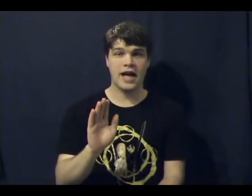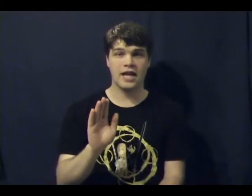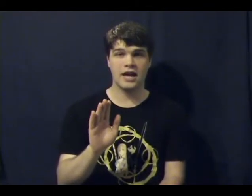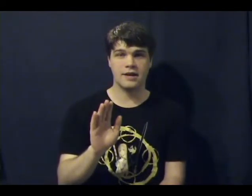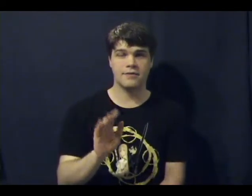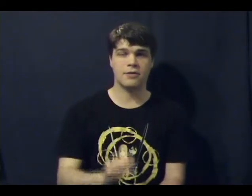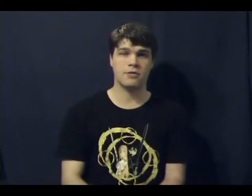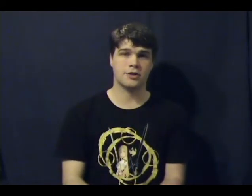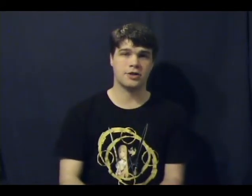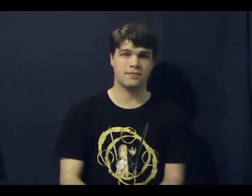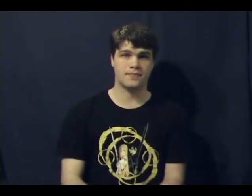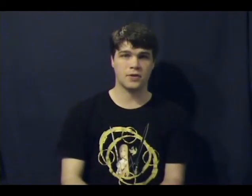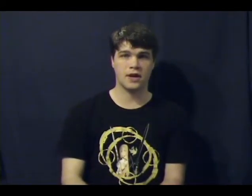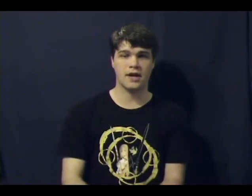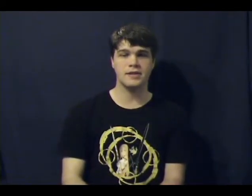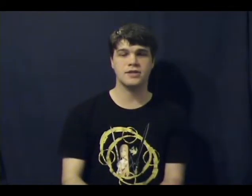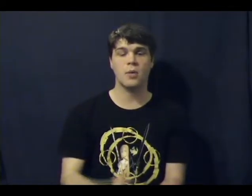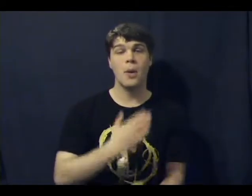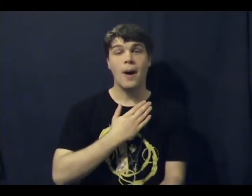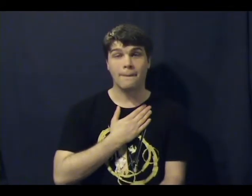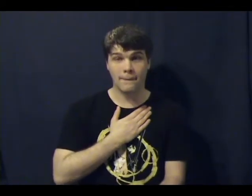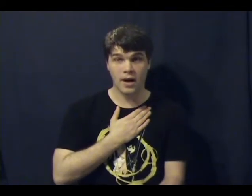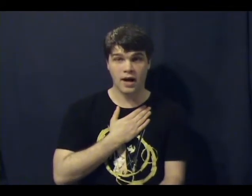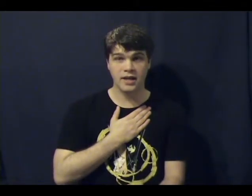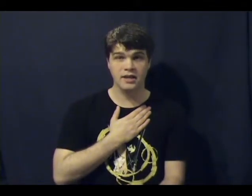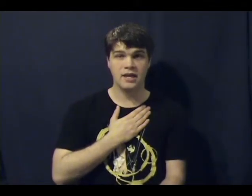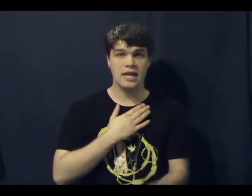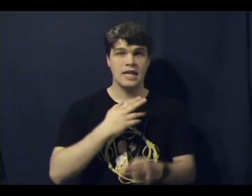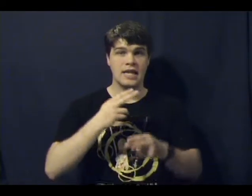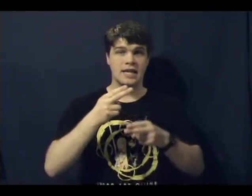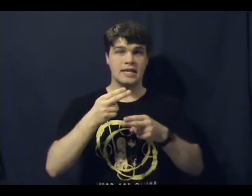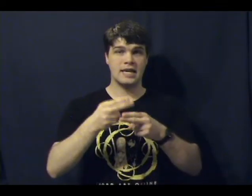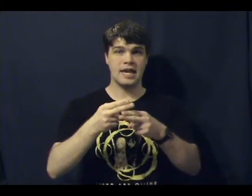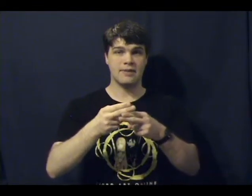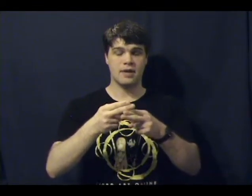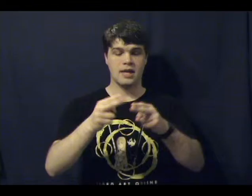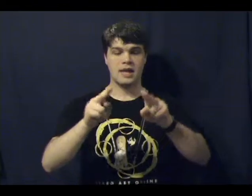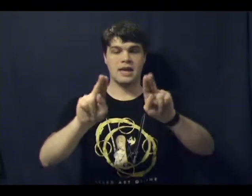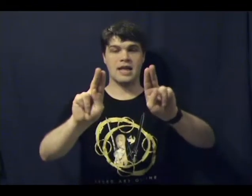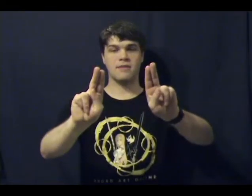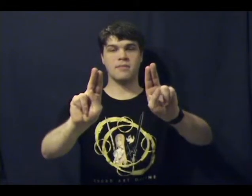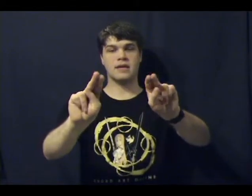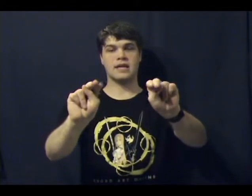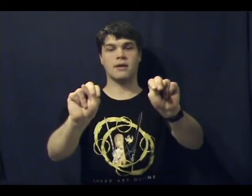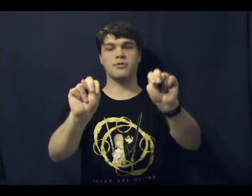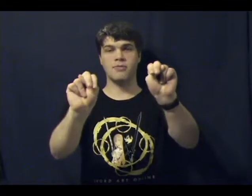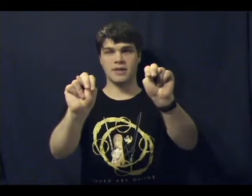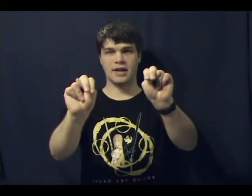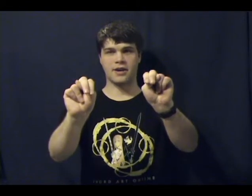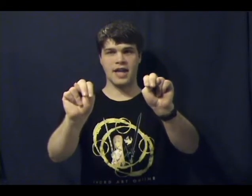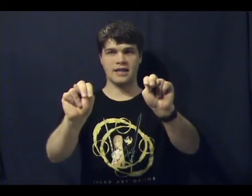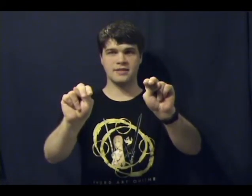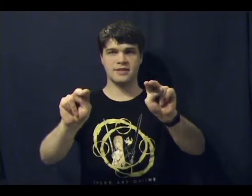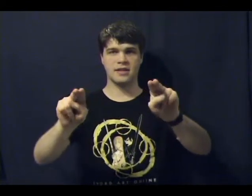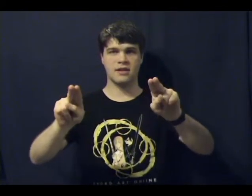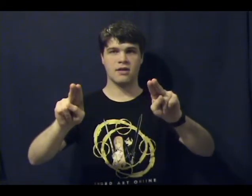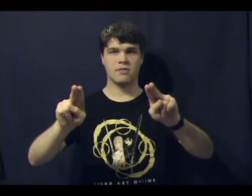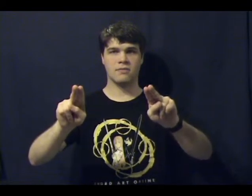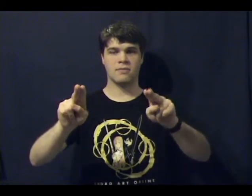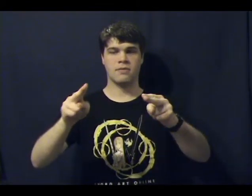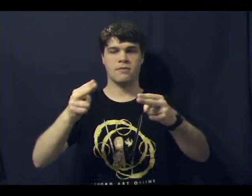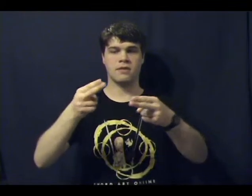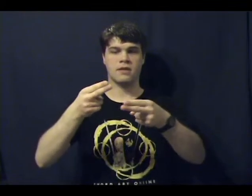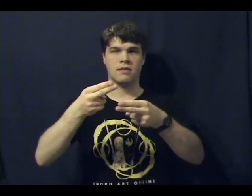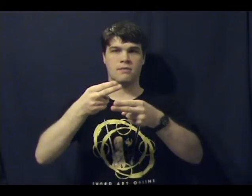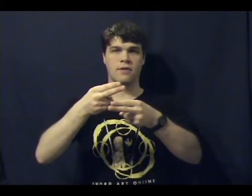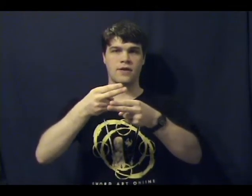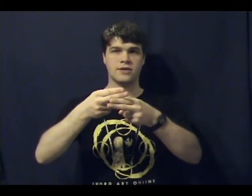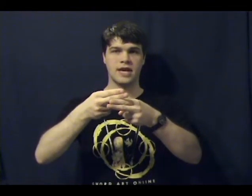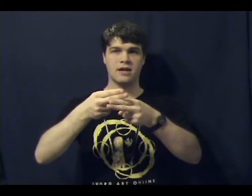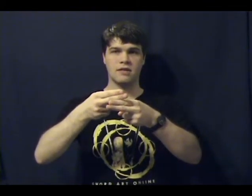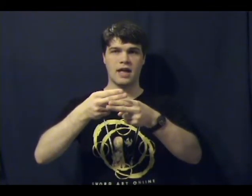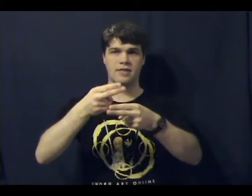Flat hand for ownership, okay? So, my name. Name, it comes from the letter "N"s, my fingers out and they